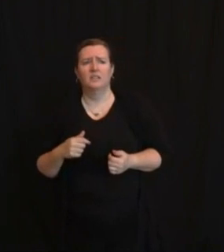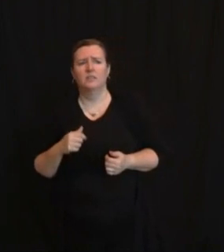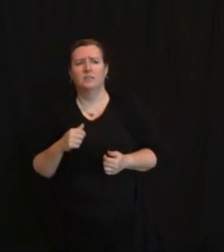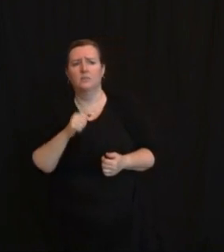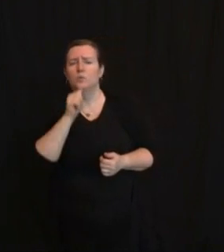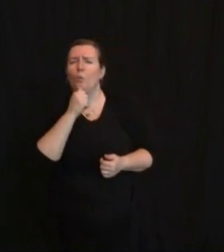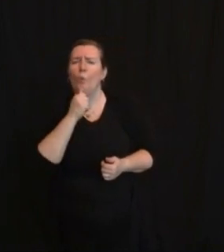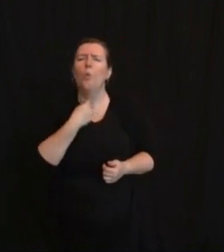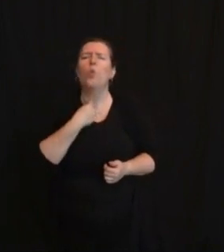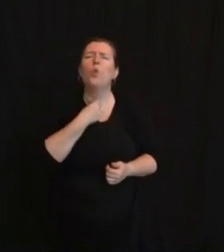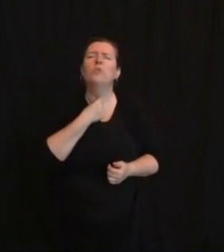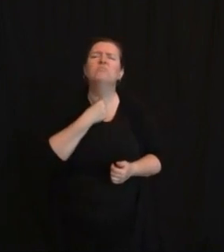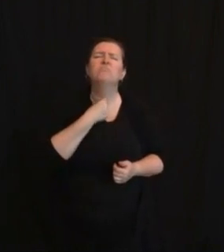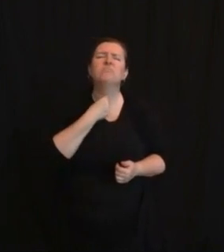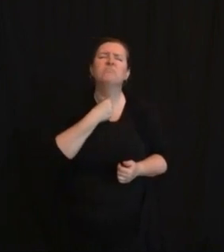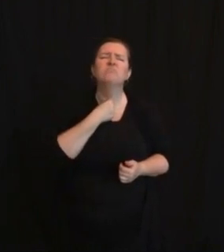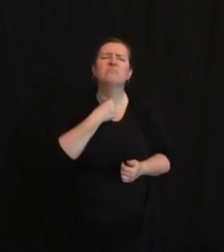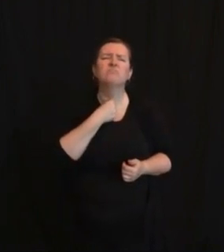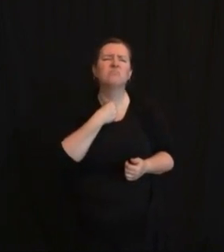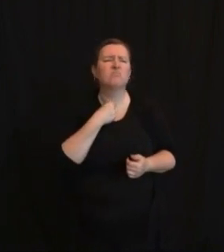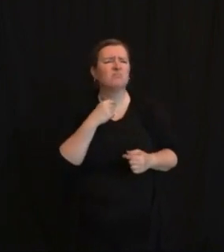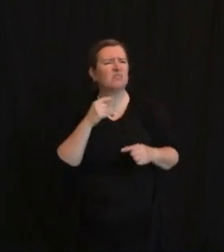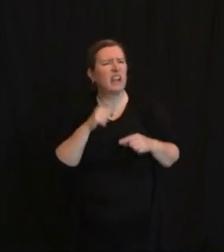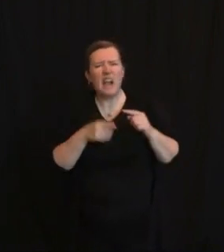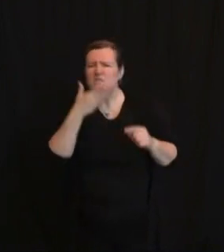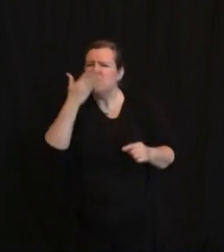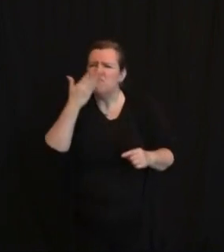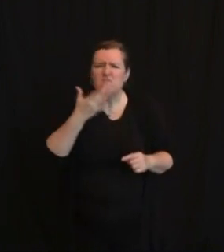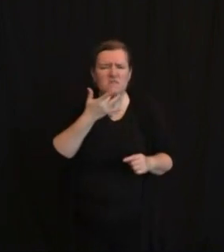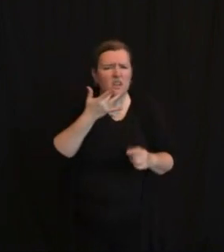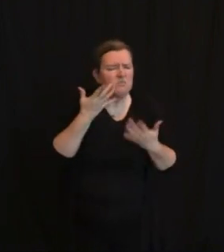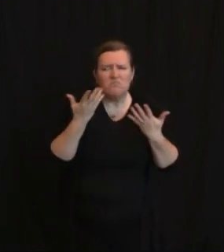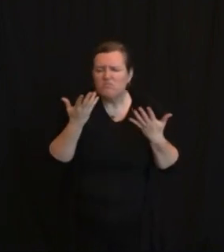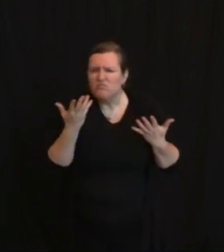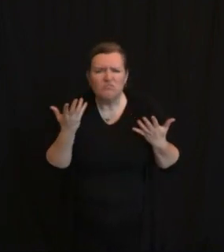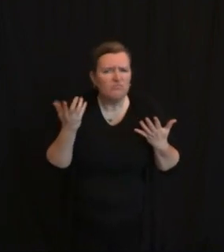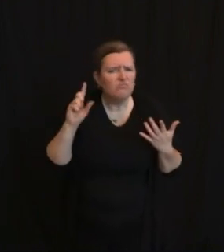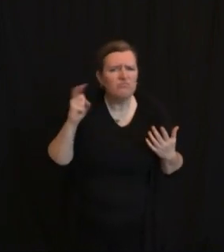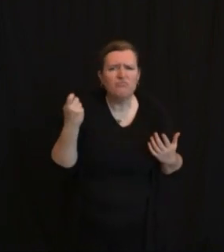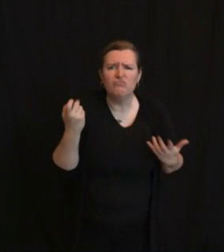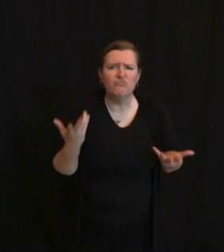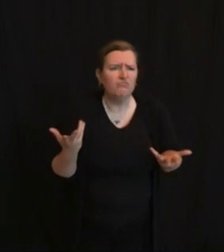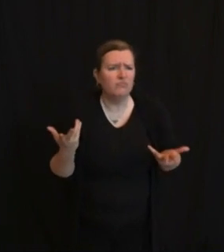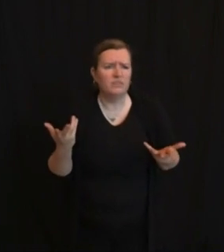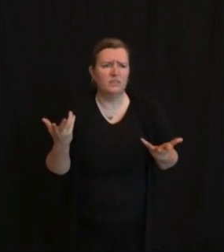MUFFLE PAIN, HEADACHE, SORE THROAT AND A RECENT LOSS OF